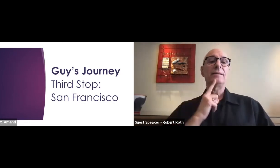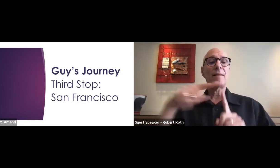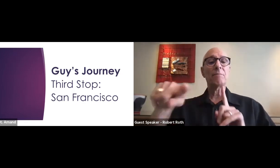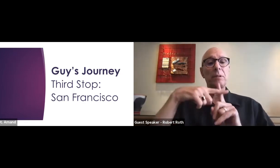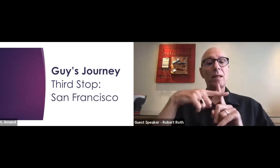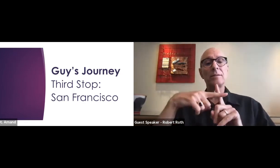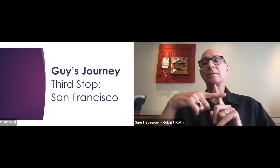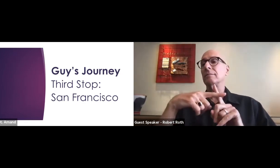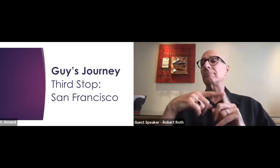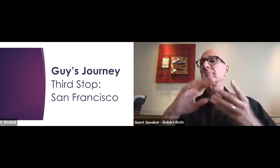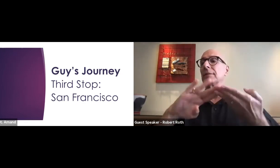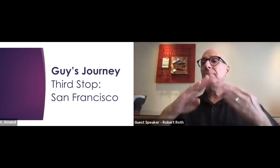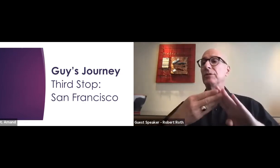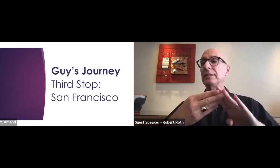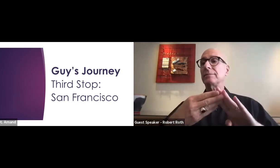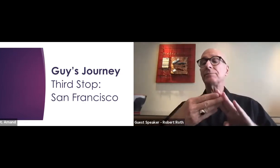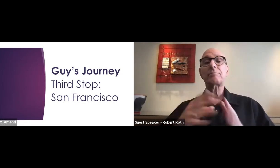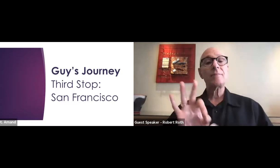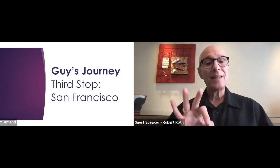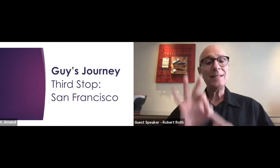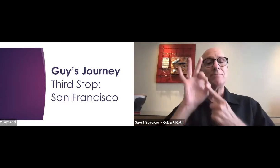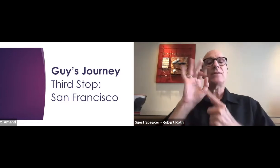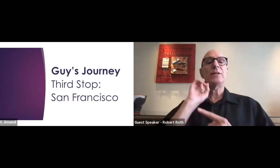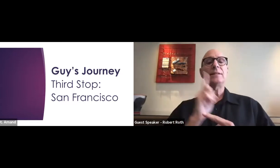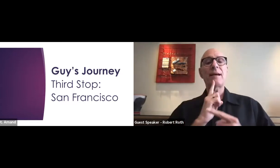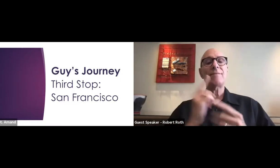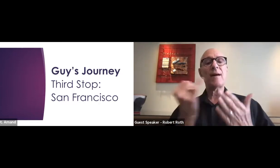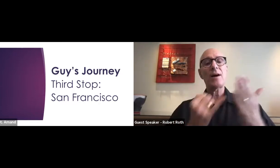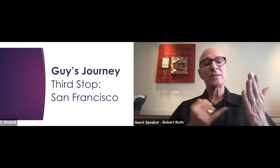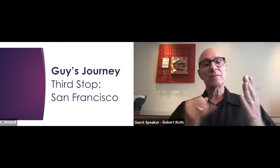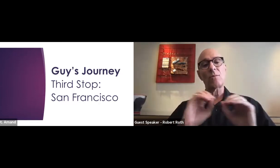services for the Deaf, the Deaf Blind, and Deaf Plus communities,